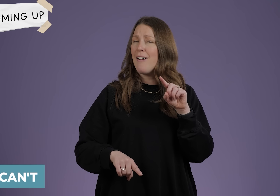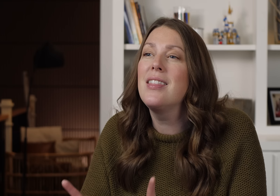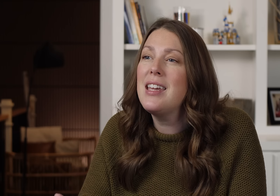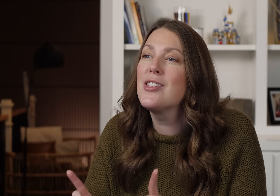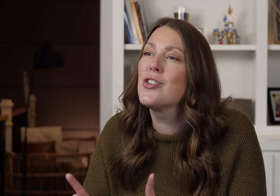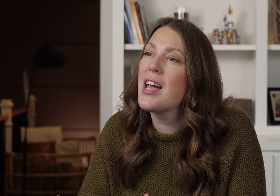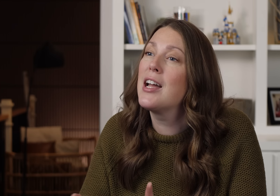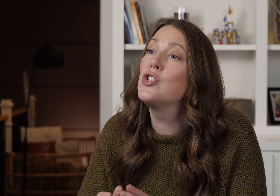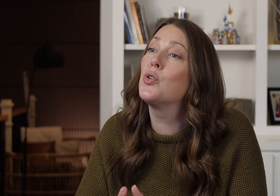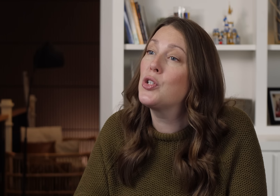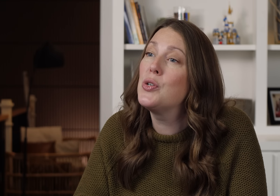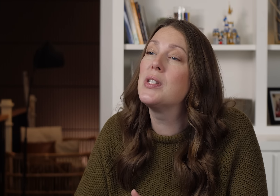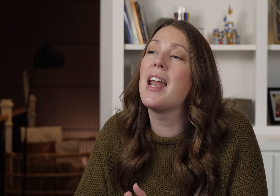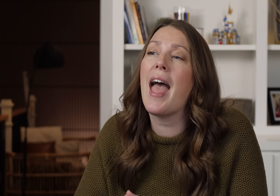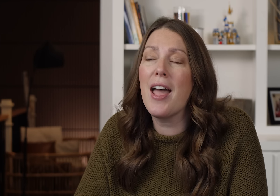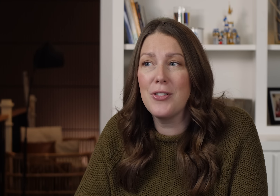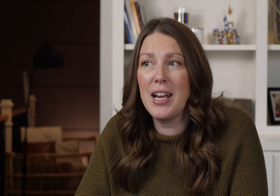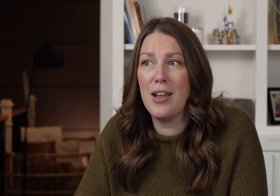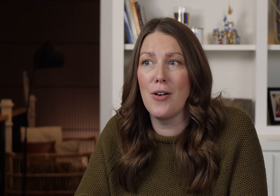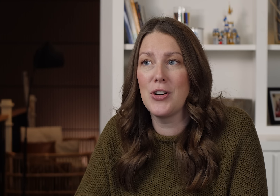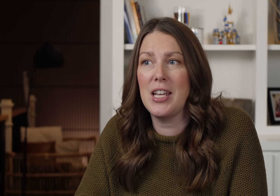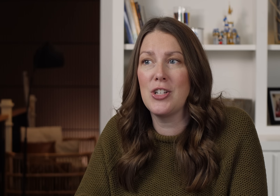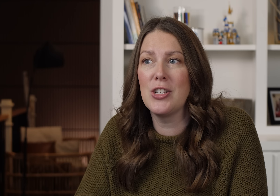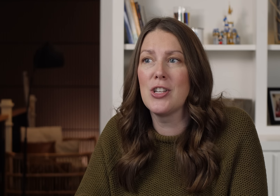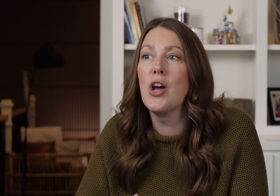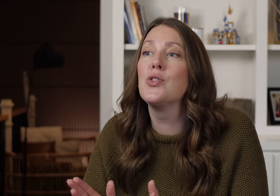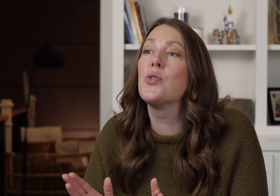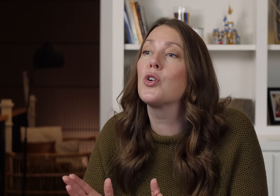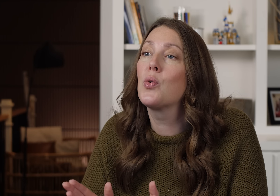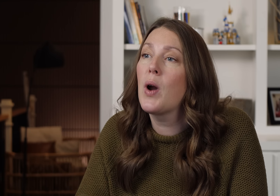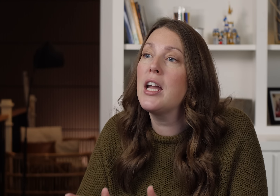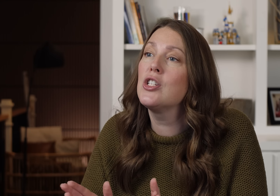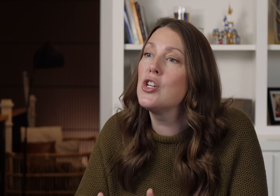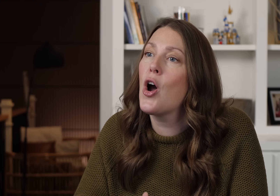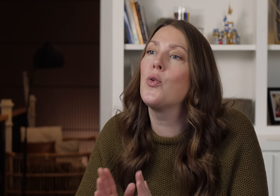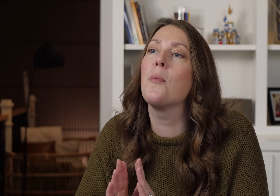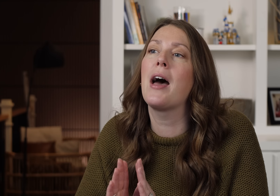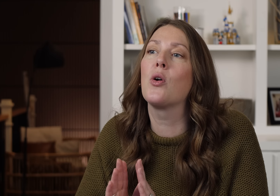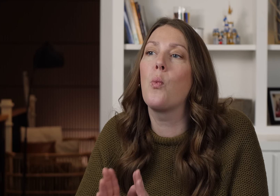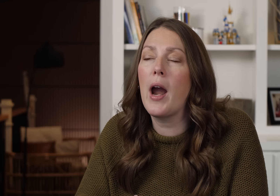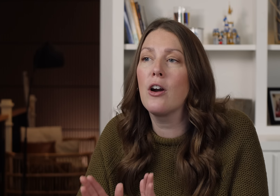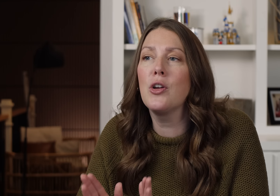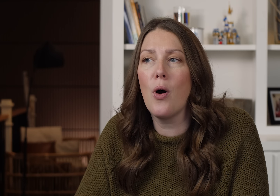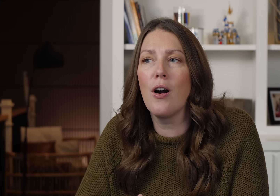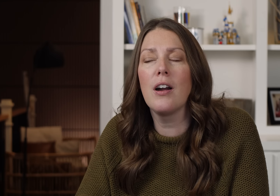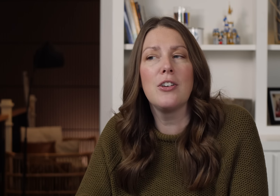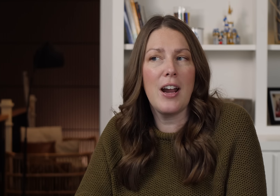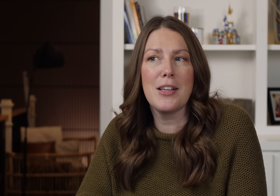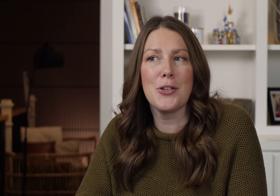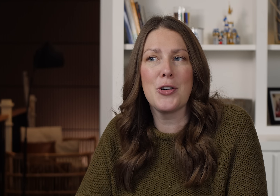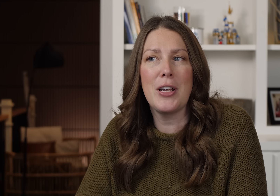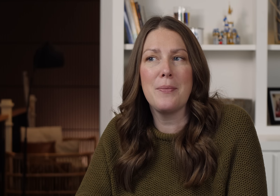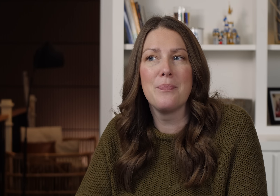These are signs you'll use in everyday conversations so they're great to know No matter where you are in your ASL journey